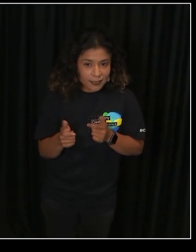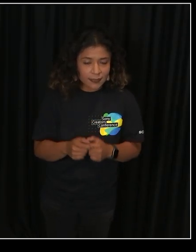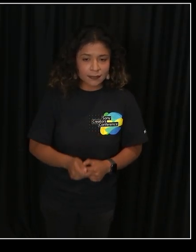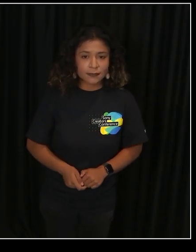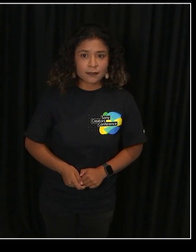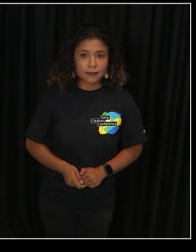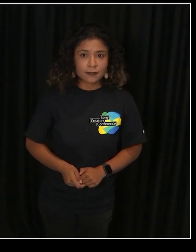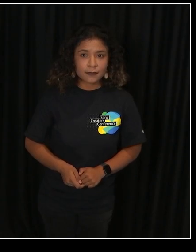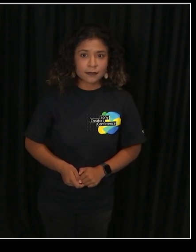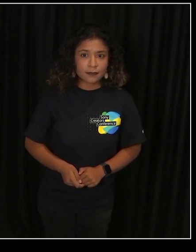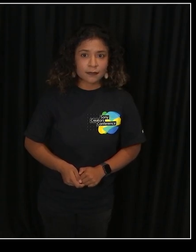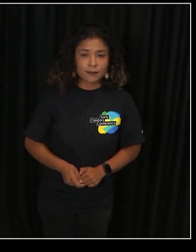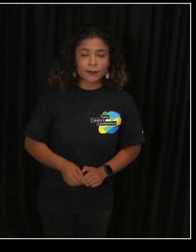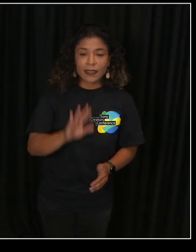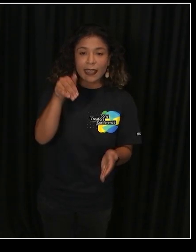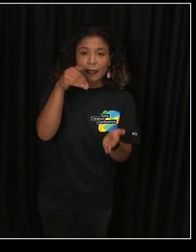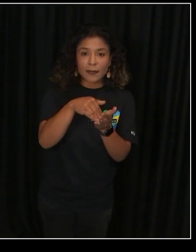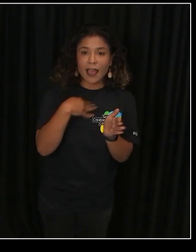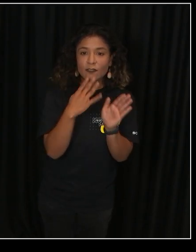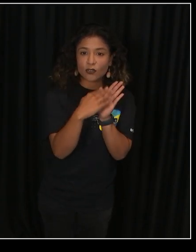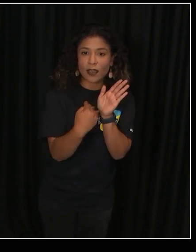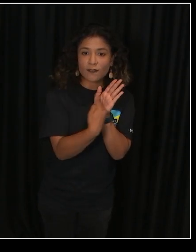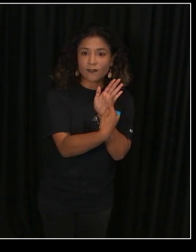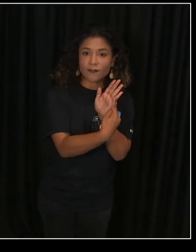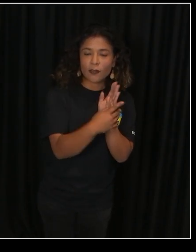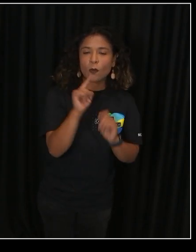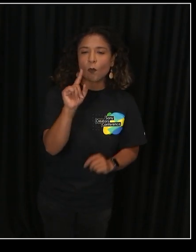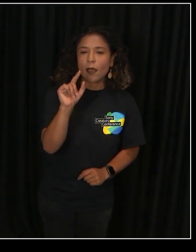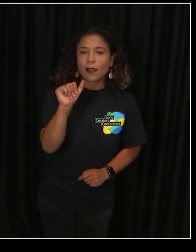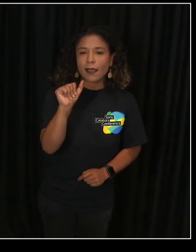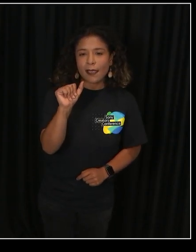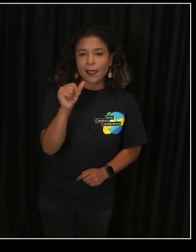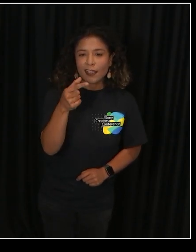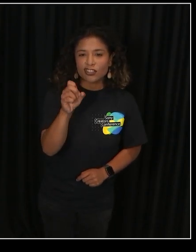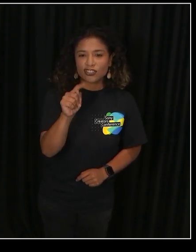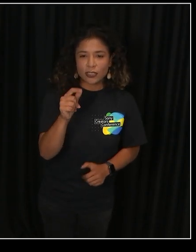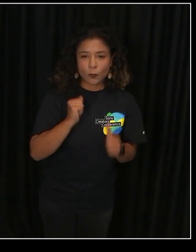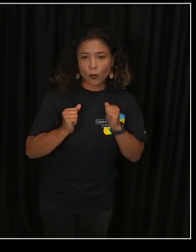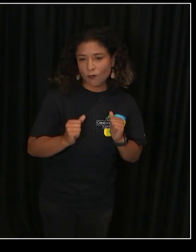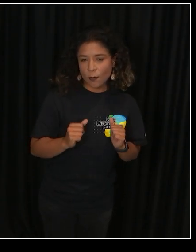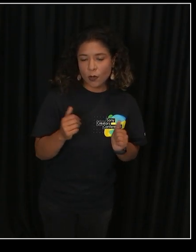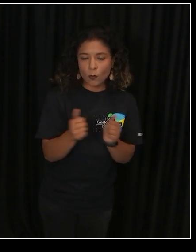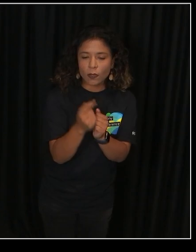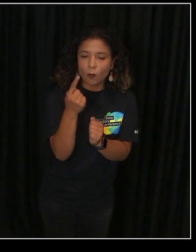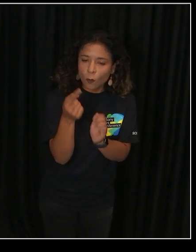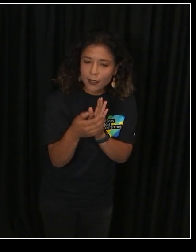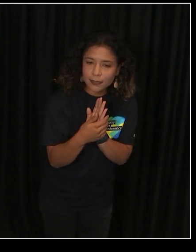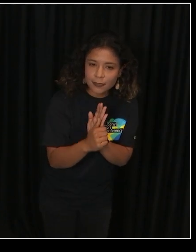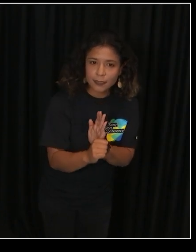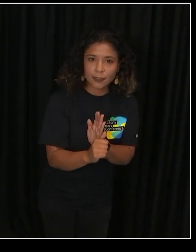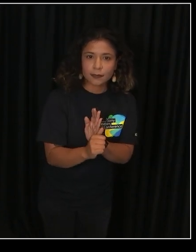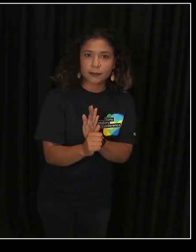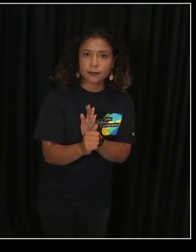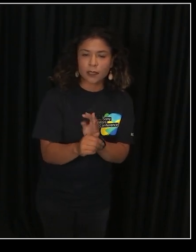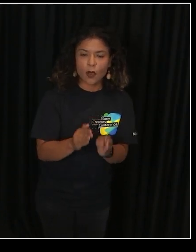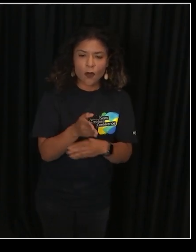The middle is a graph of an agent's performance of a particular skill over time. How well does the agent perform these